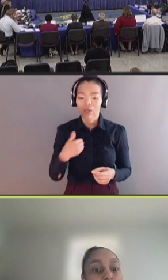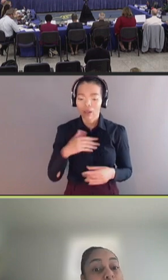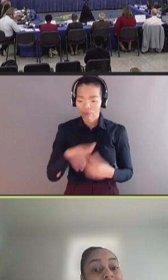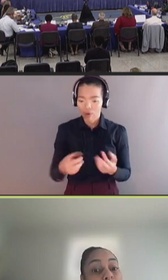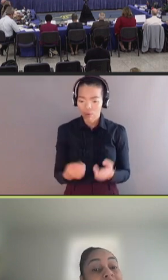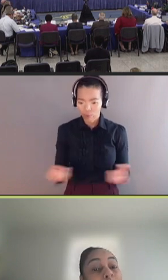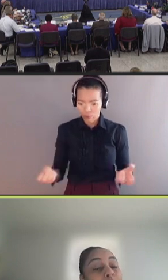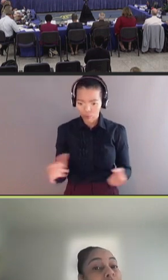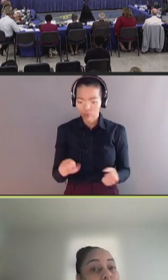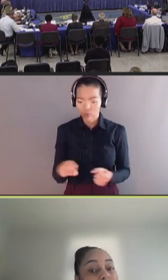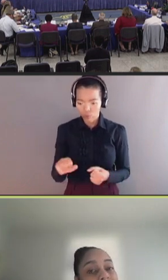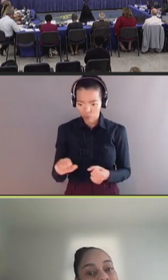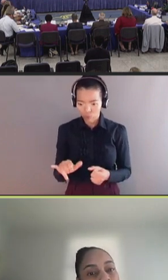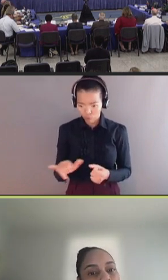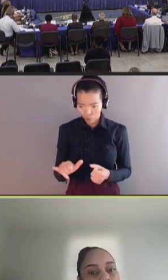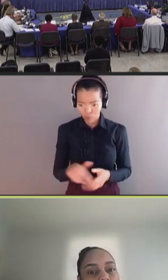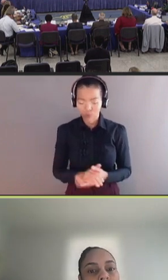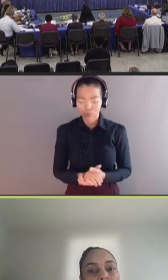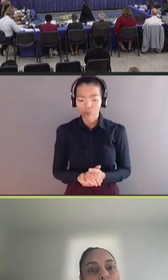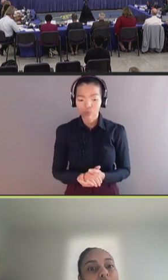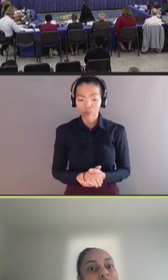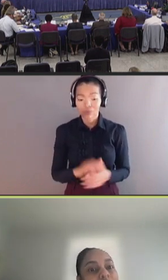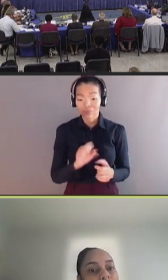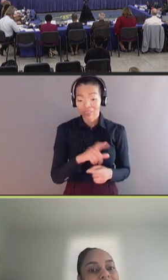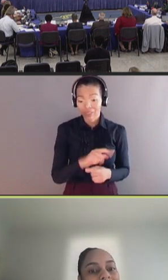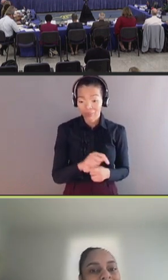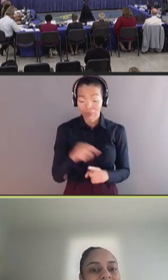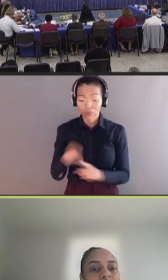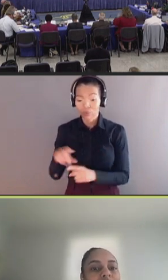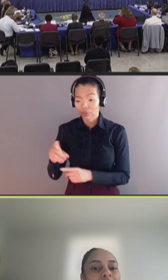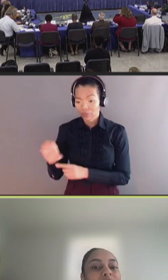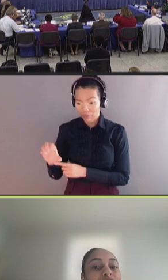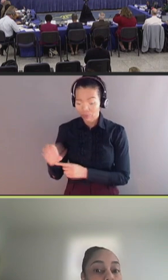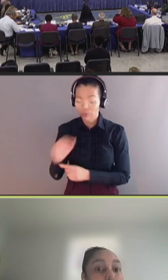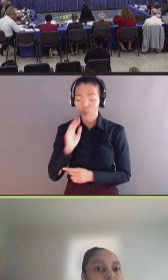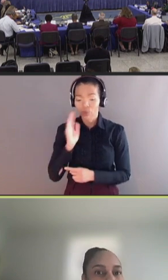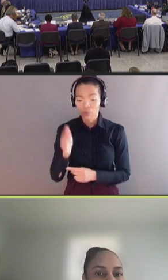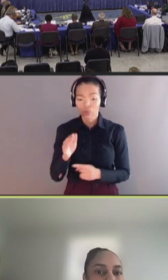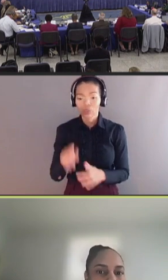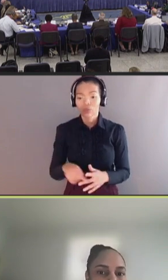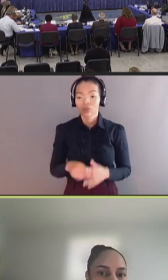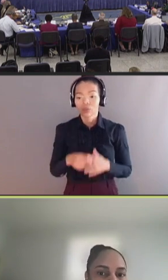From September through December, we're going to be executing the majority of our partnership